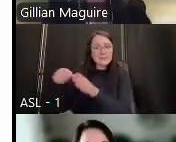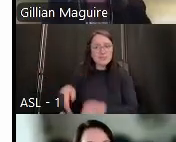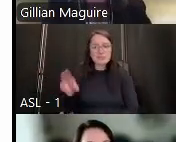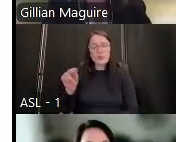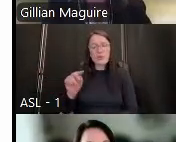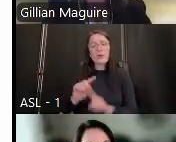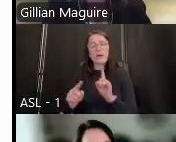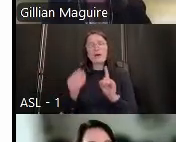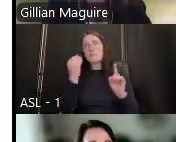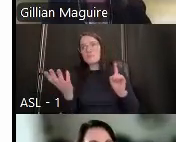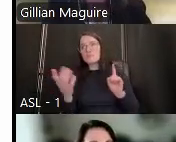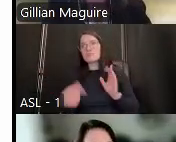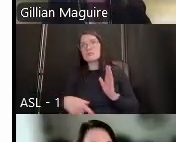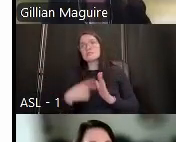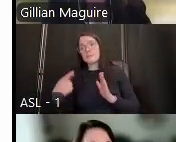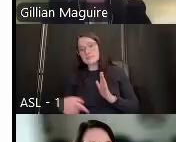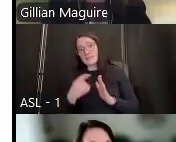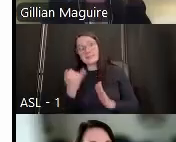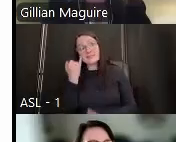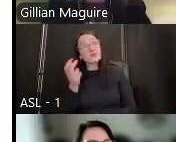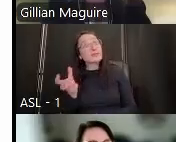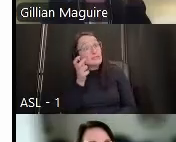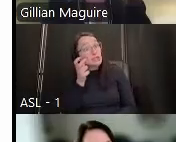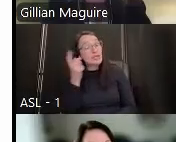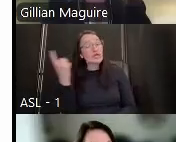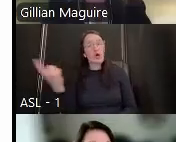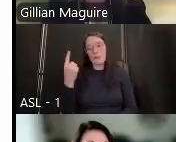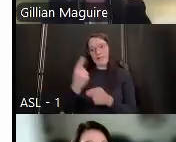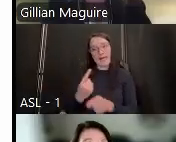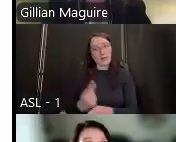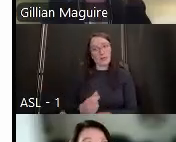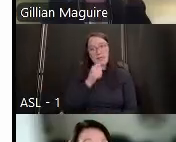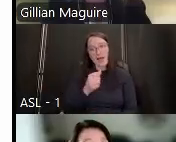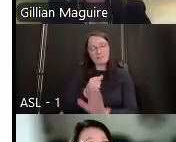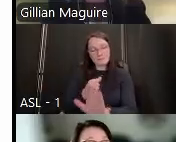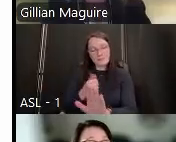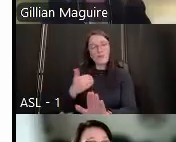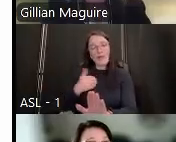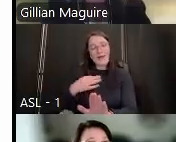hear at First Pass aren't necessarily accurate and that we have benefits planning services to